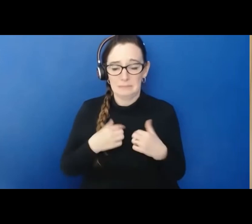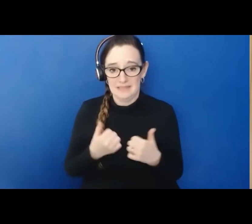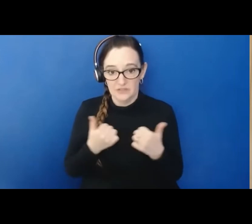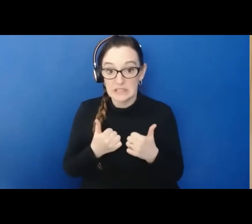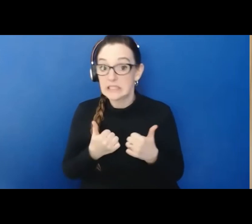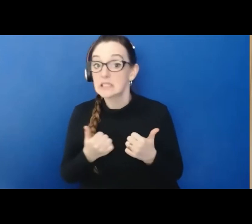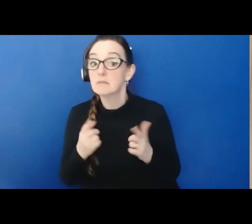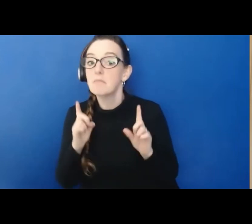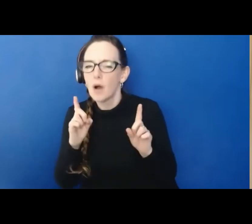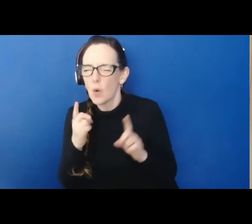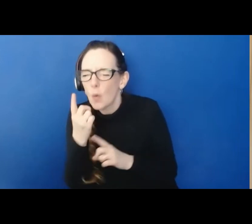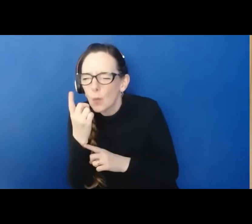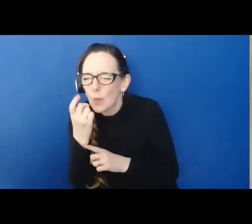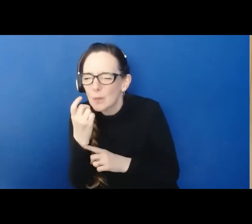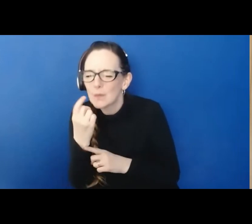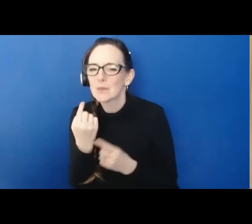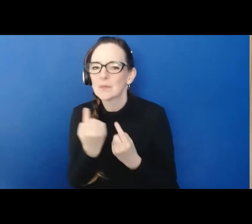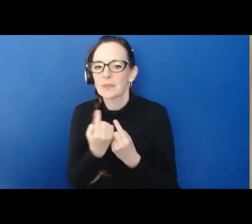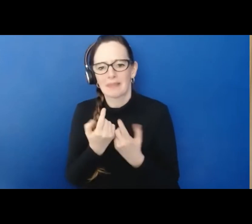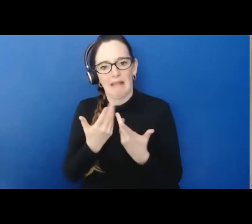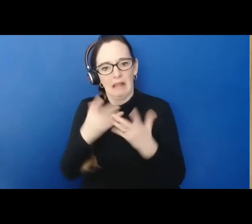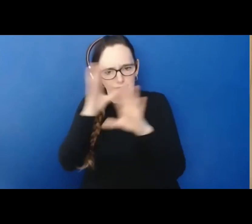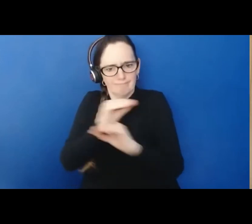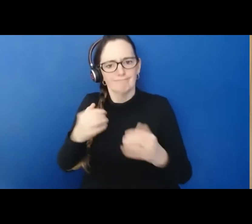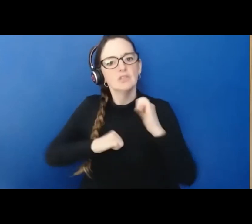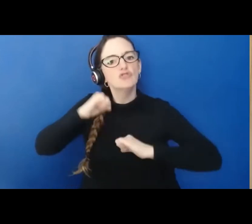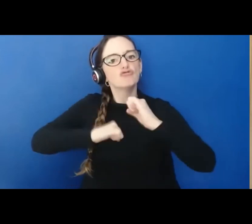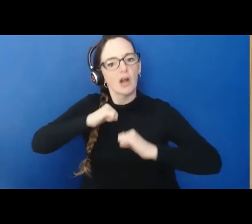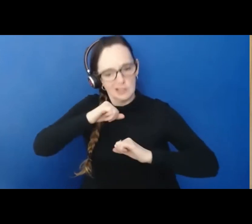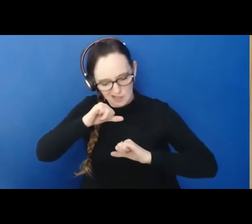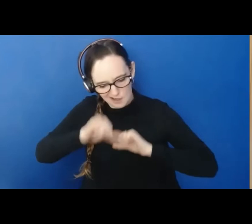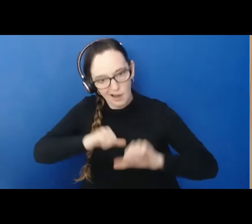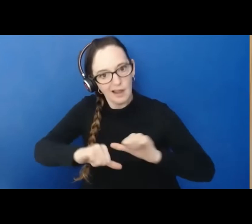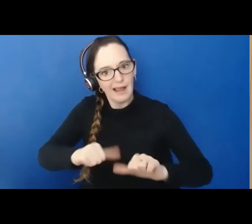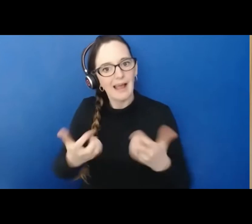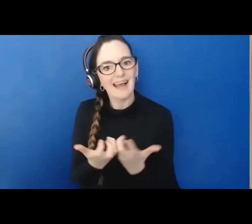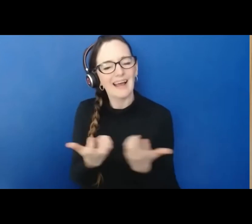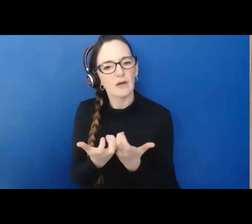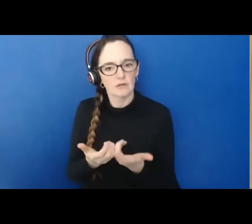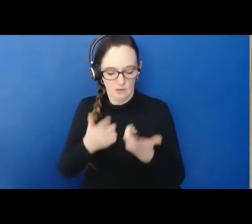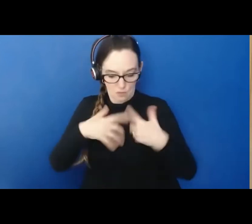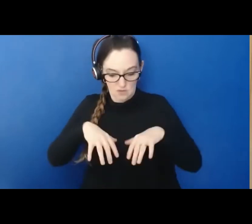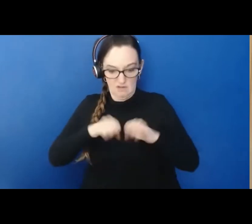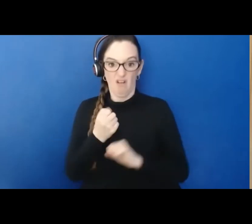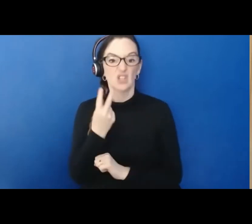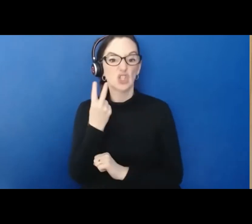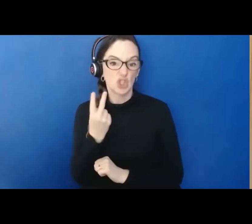I just wanted to give you a sense of how we're going to structure the event today. We're going to start with a couple of short talks, 10 minutes from Penny and then Penny's